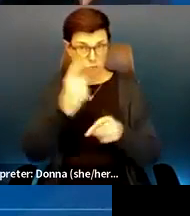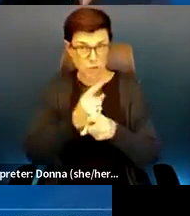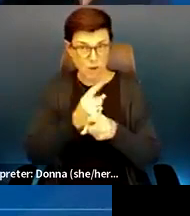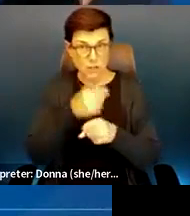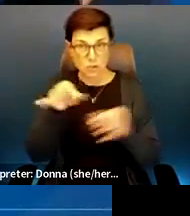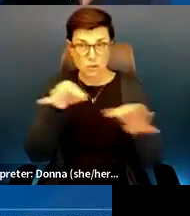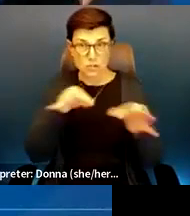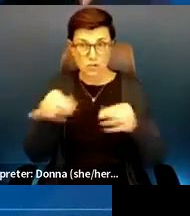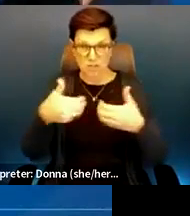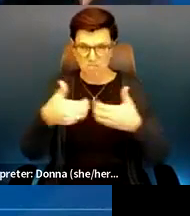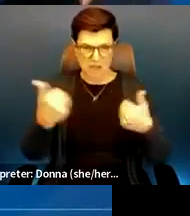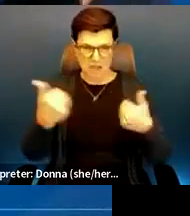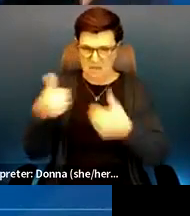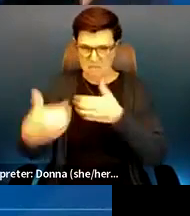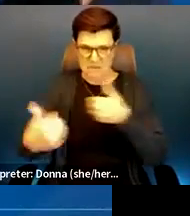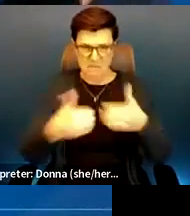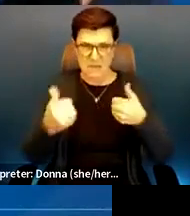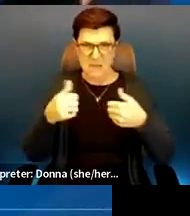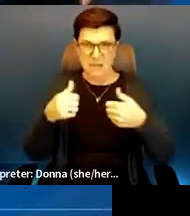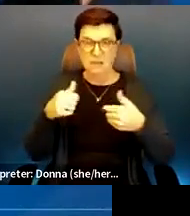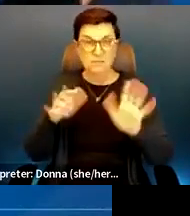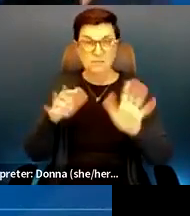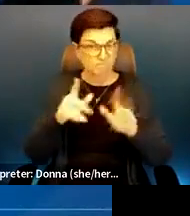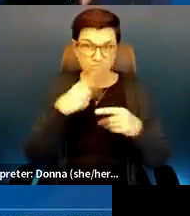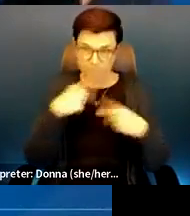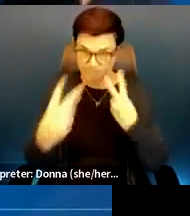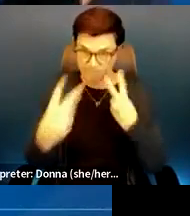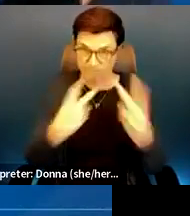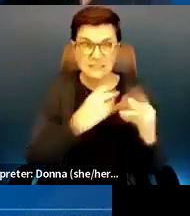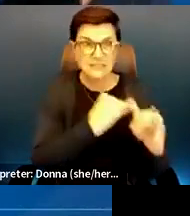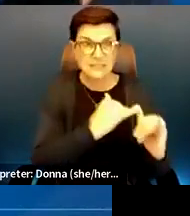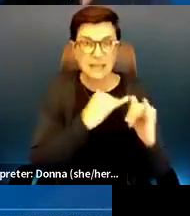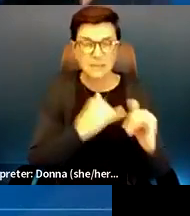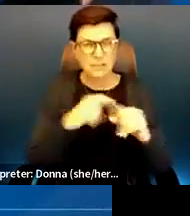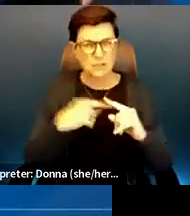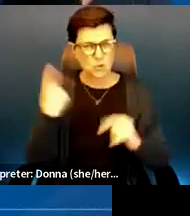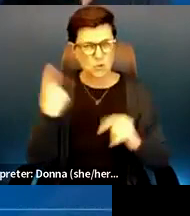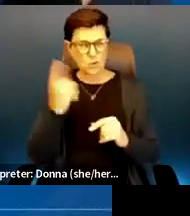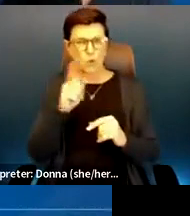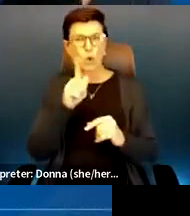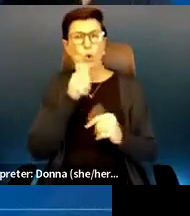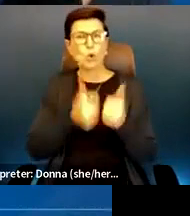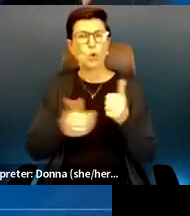that report directly to you will actually have any kind of authority over the centers or the institutes that report